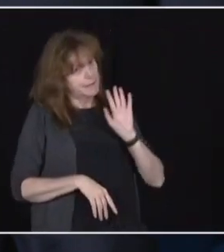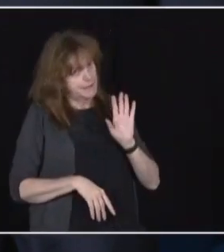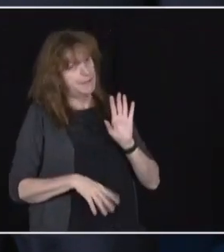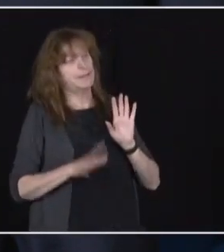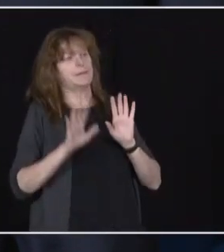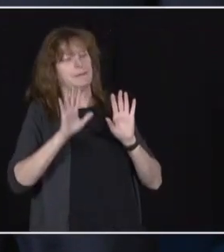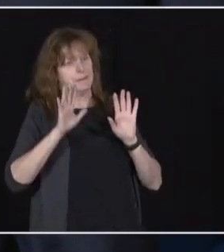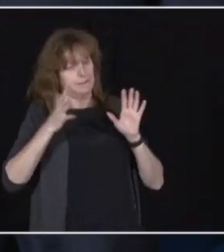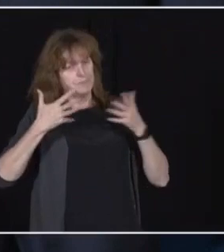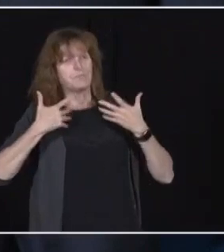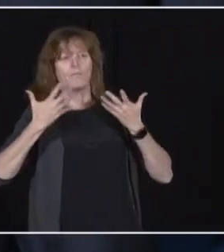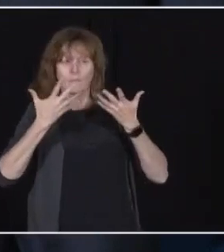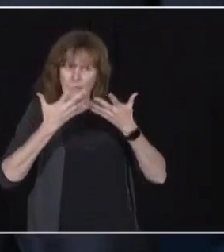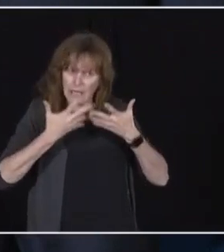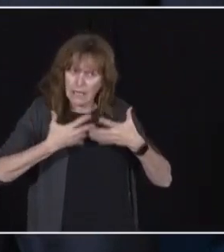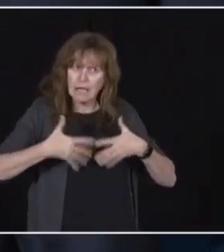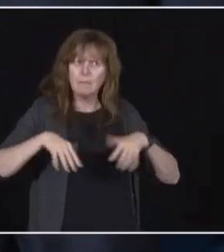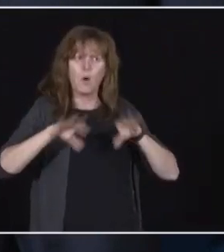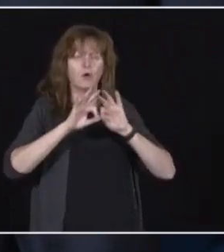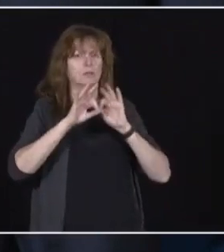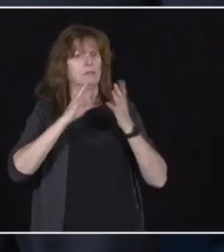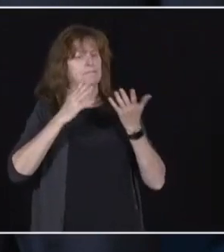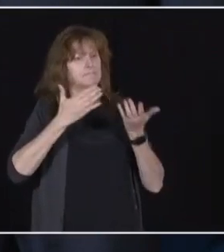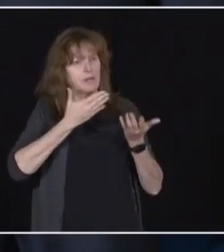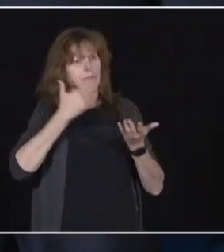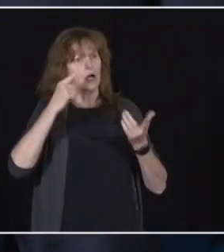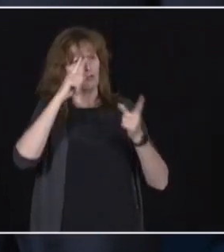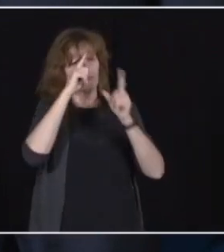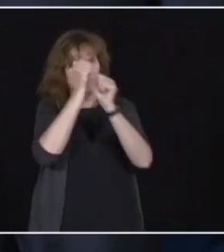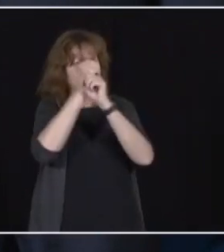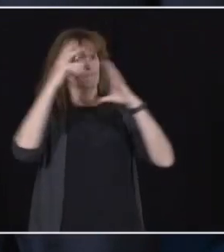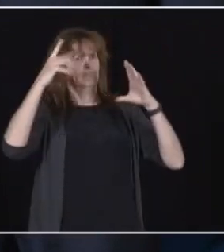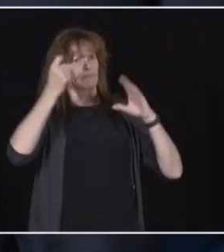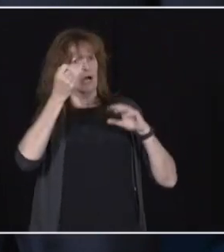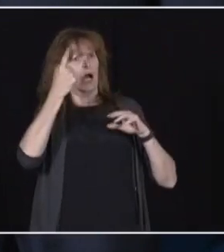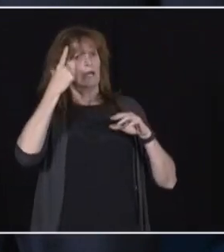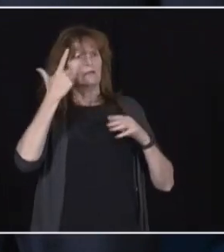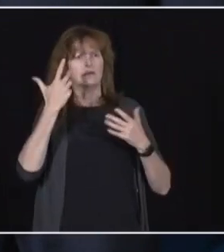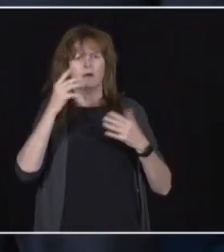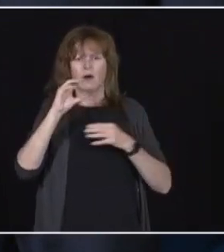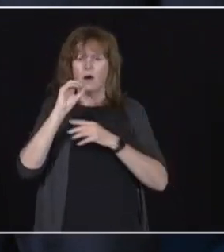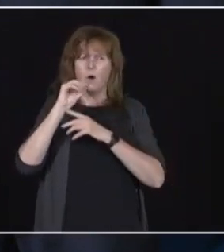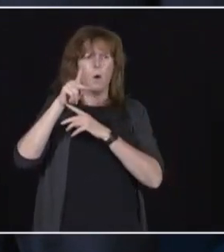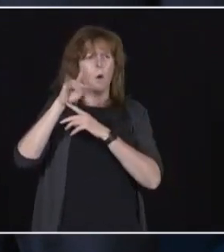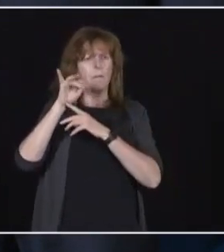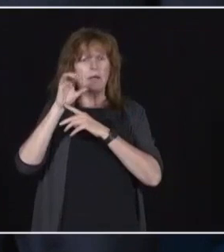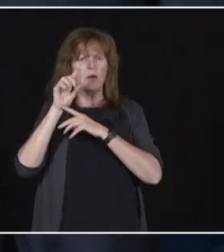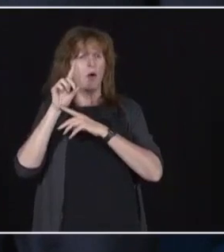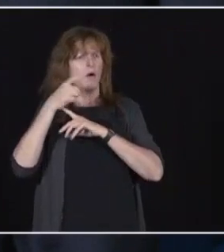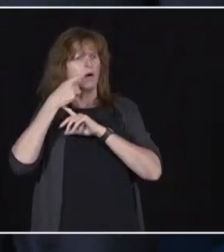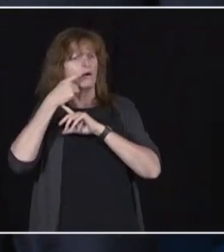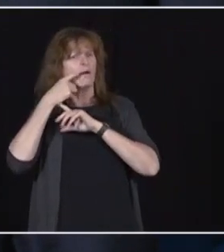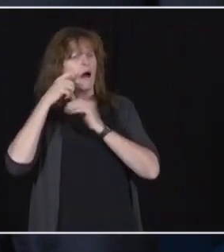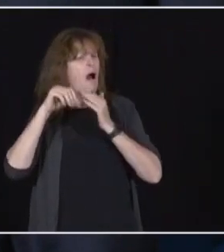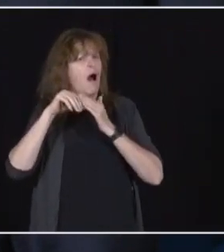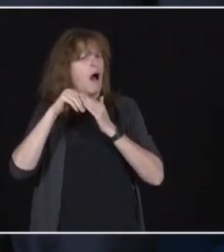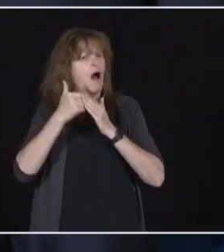particular system or what can you change in that particular system? Please be specific. I think it is really important that we all